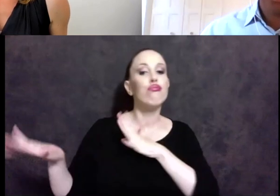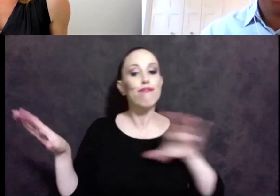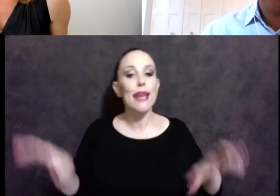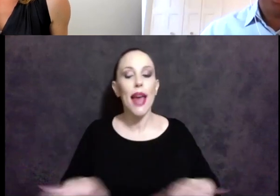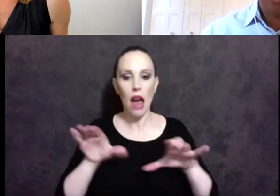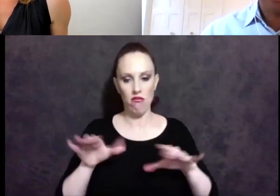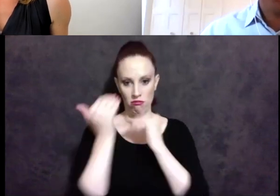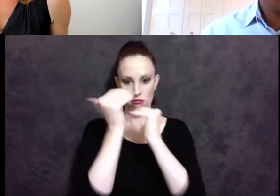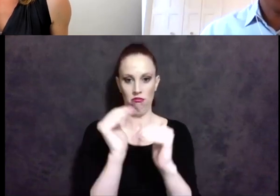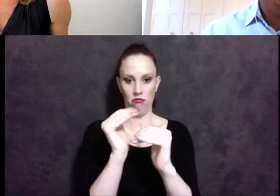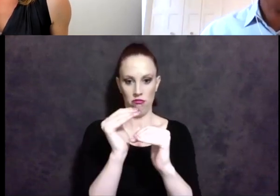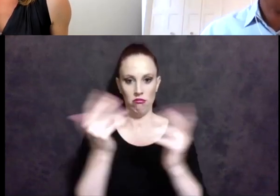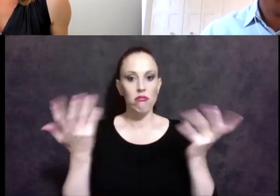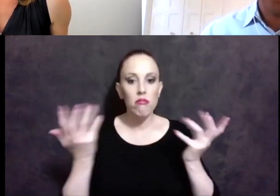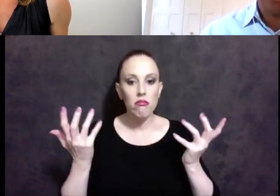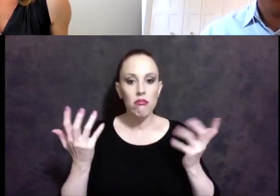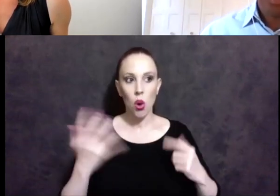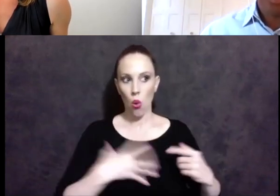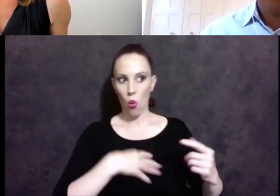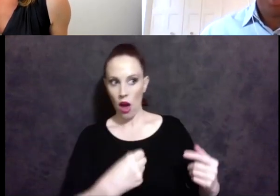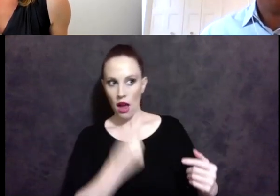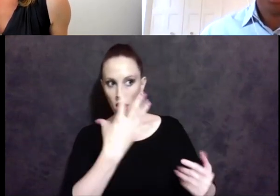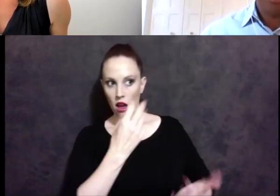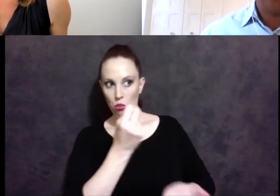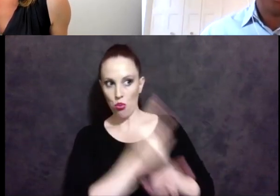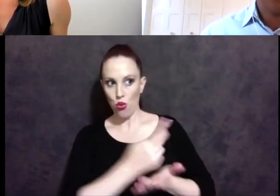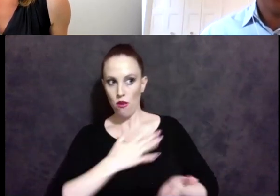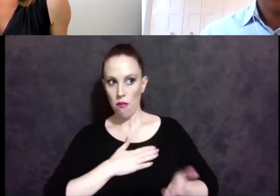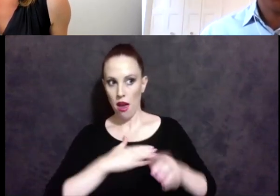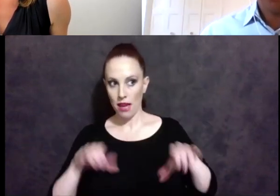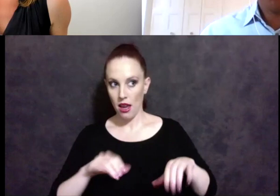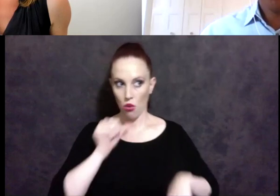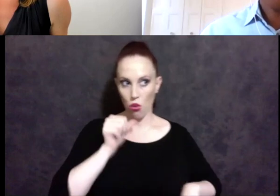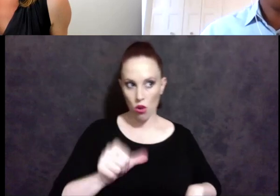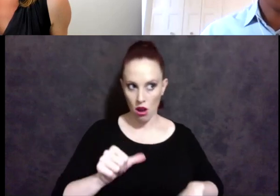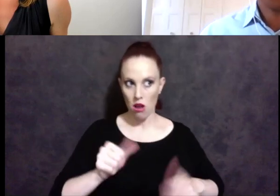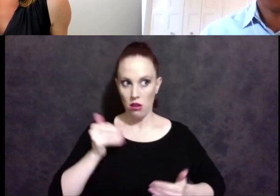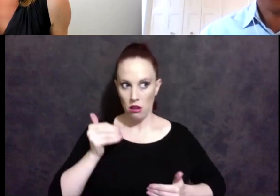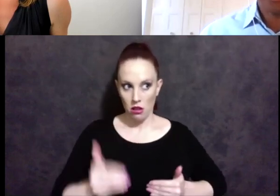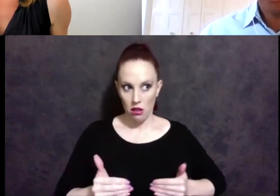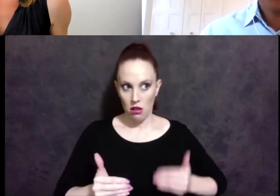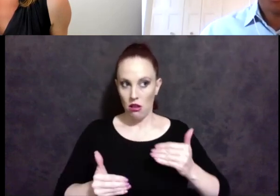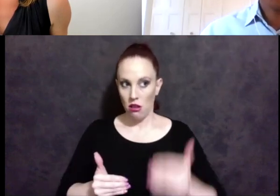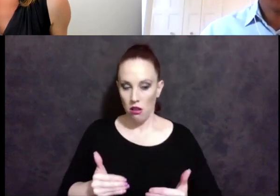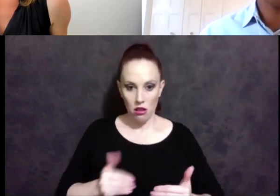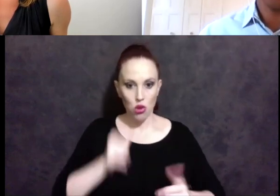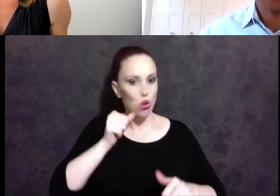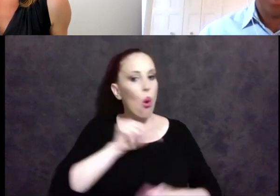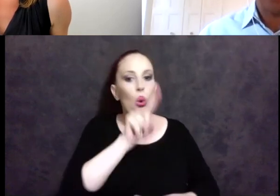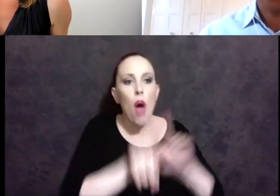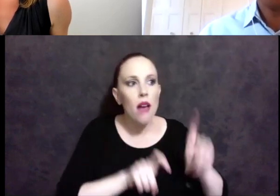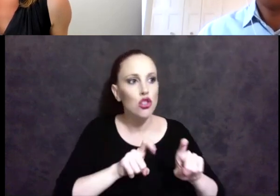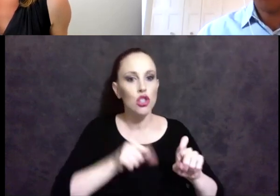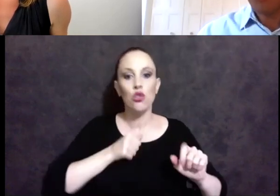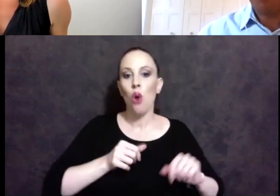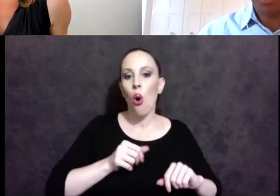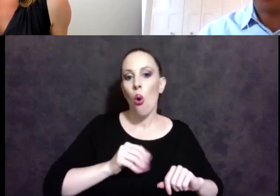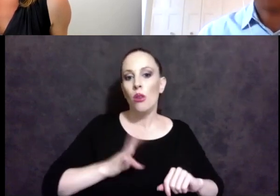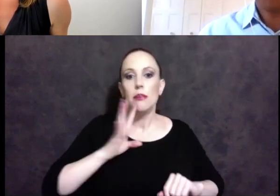upon white approval of my behavior, so don't question. Don't speak loudly. Know your place.